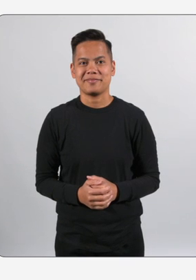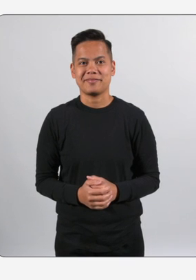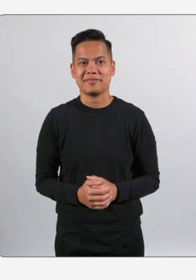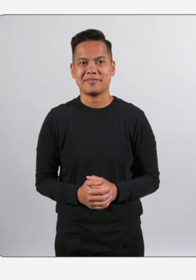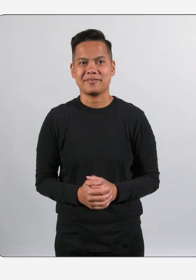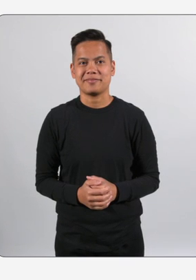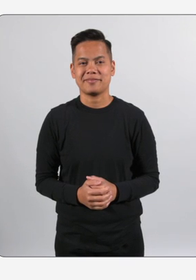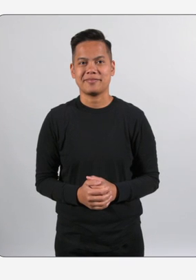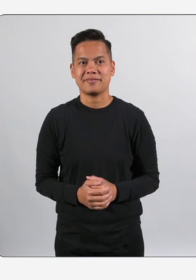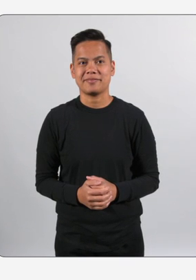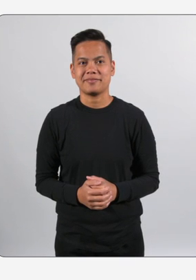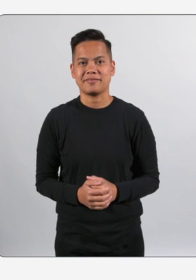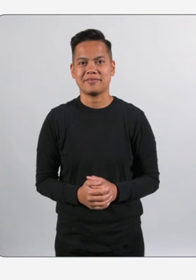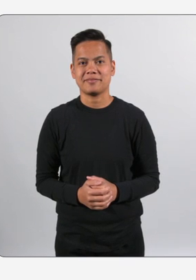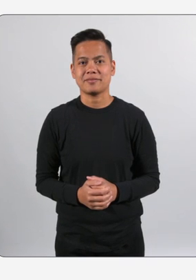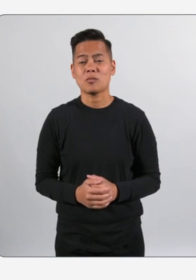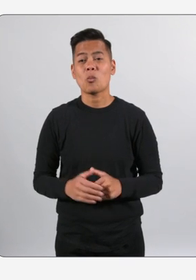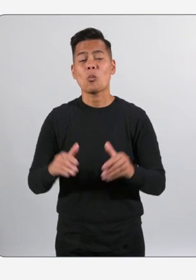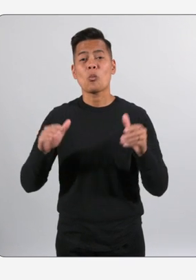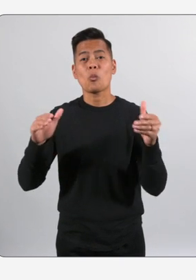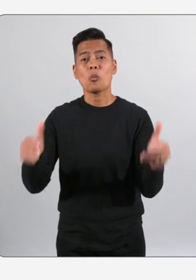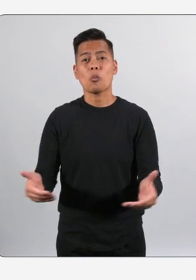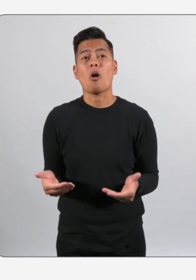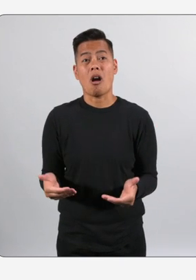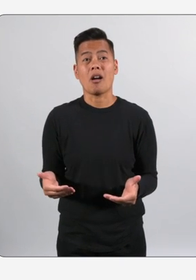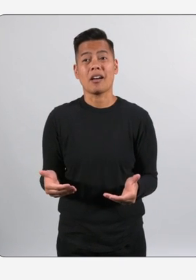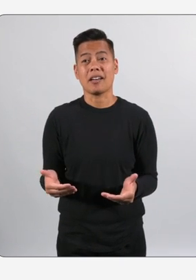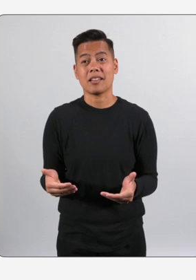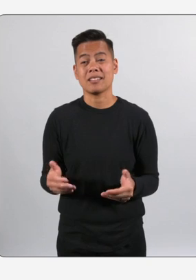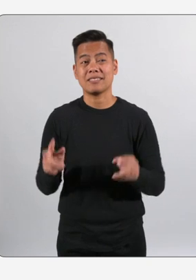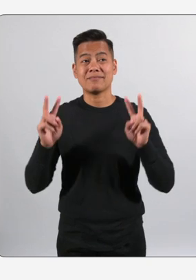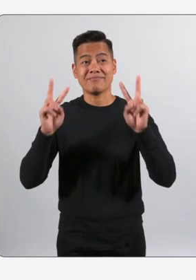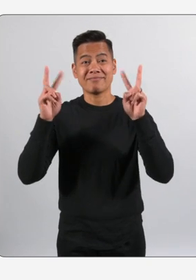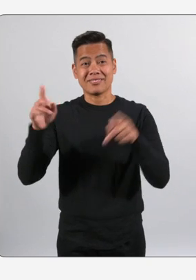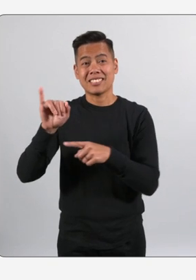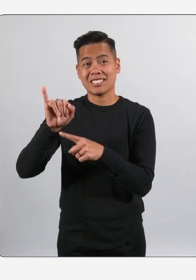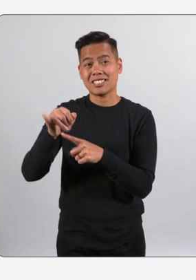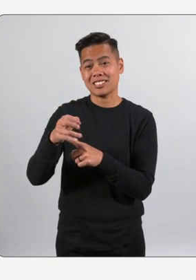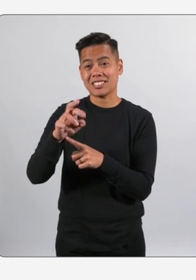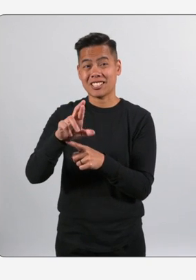Please welcome vice President and General Manager Google Ads, Jerry Dischler!